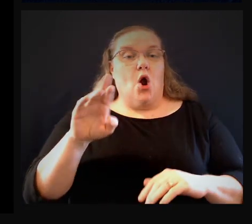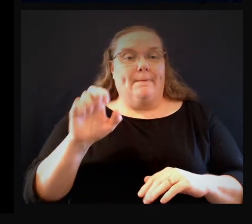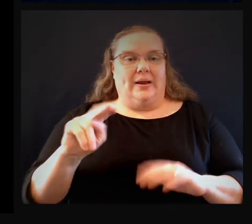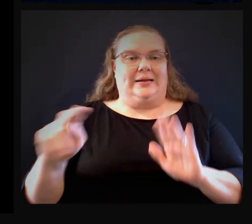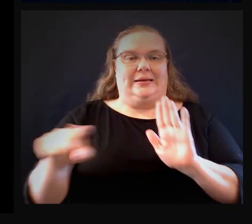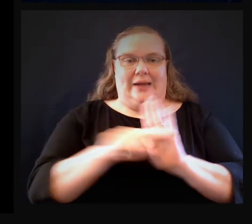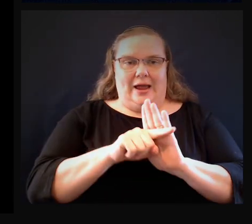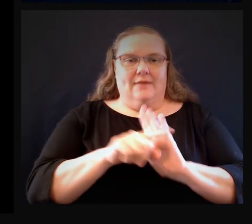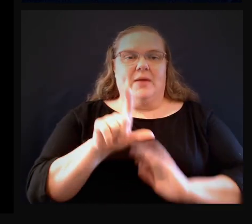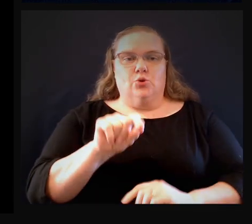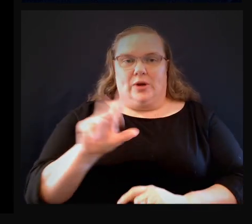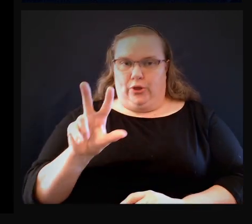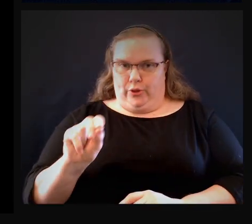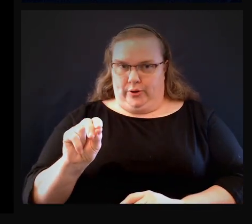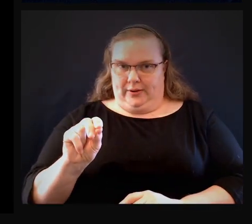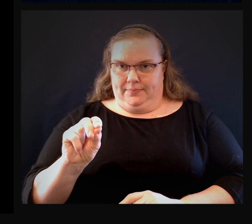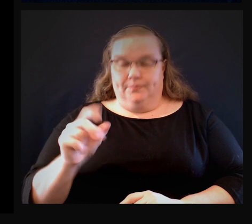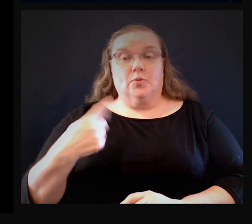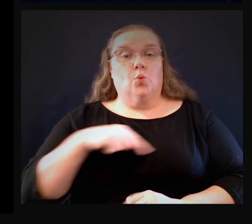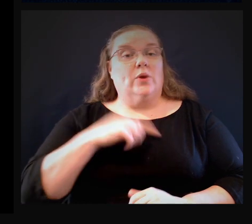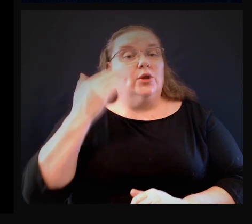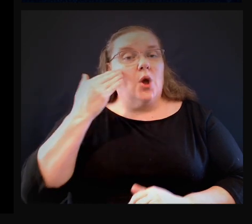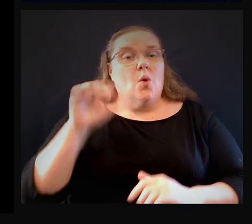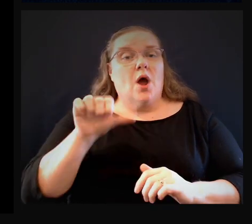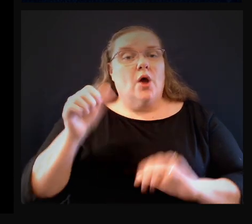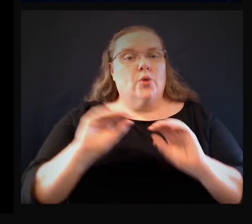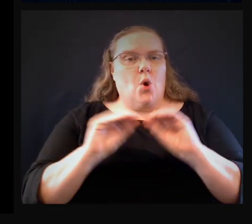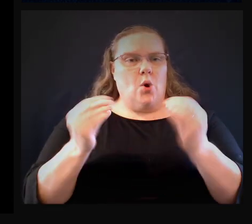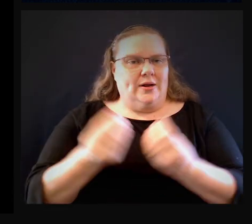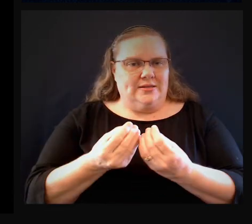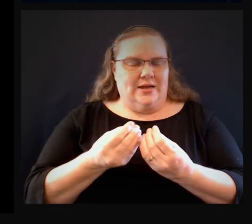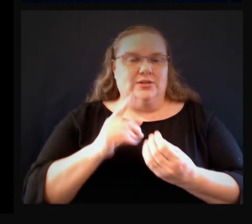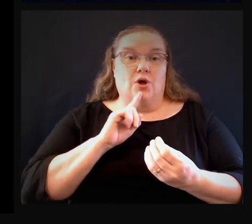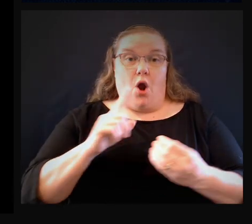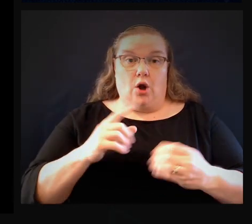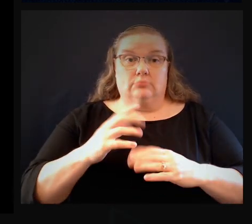We know many other organizations are increasingly adopting similar ambitions.